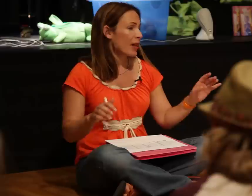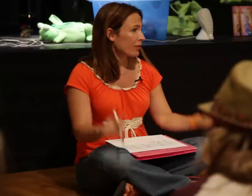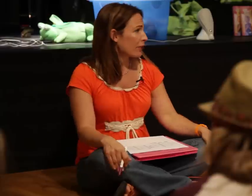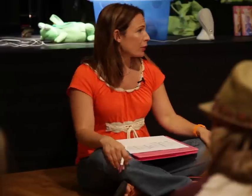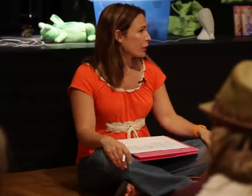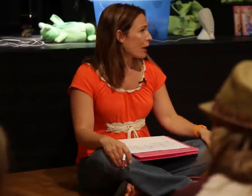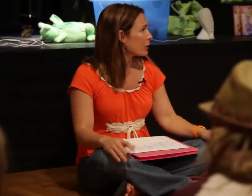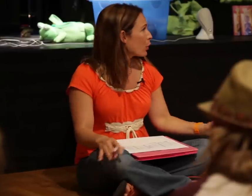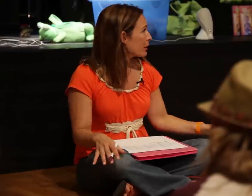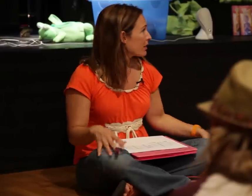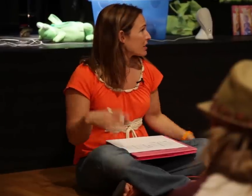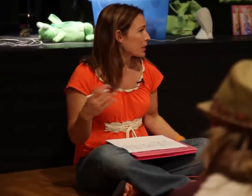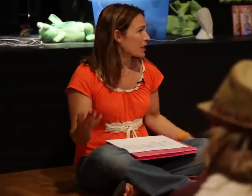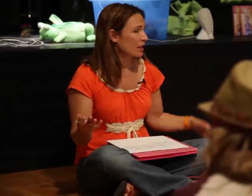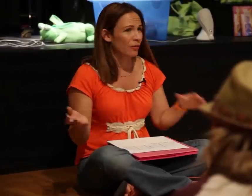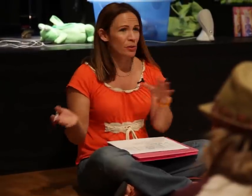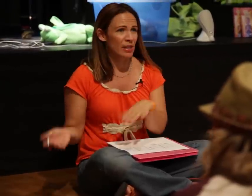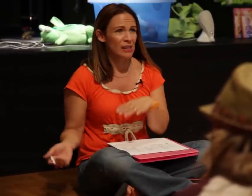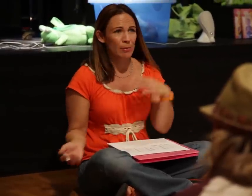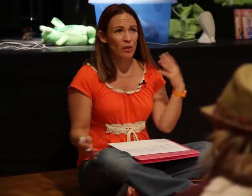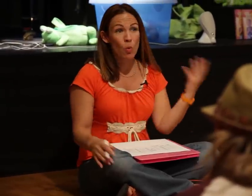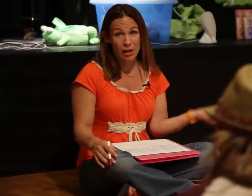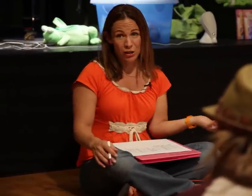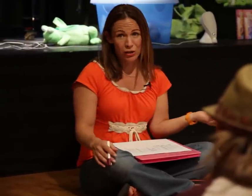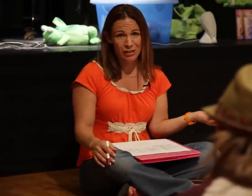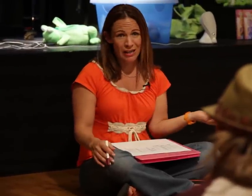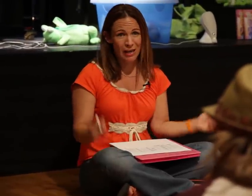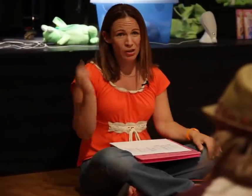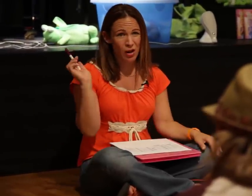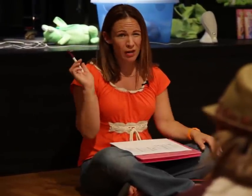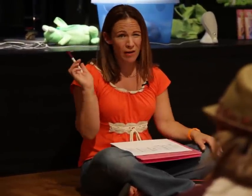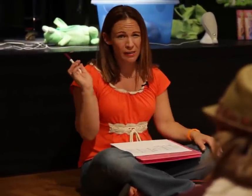And then if ever you have an appointment or something that interferes with this time if you want to change to the 10:00 a.m. just call the office.